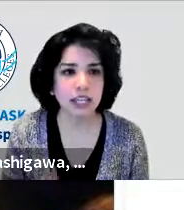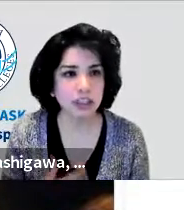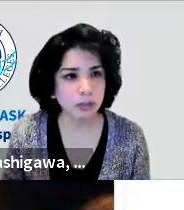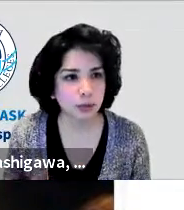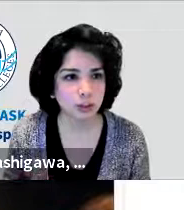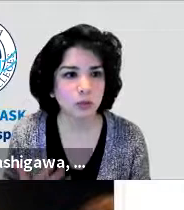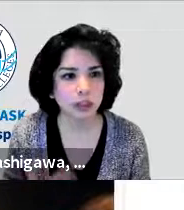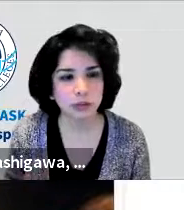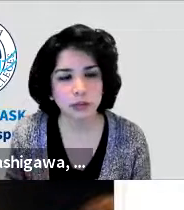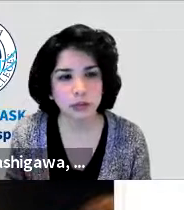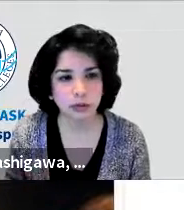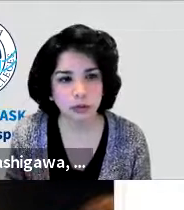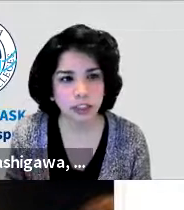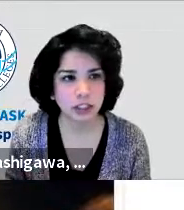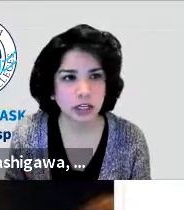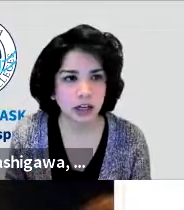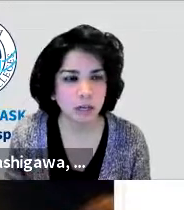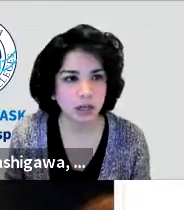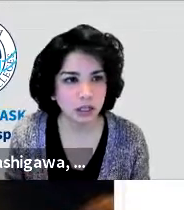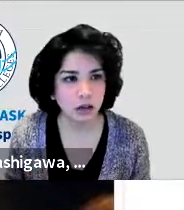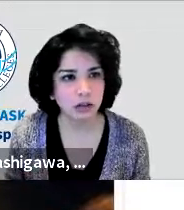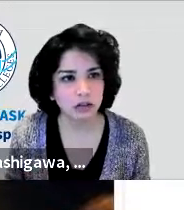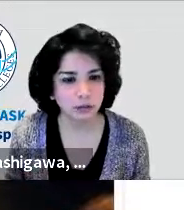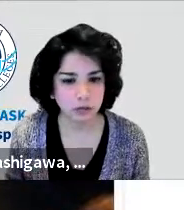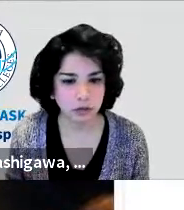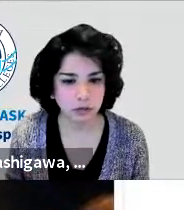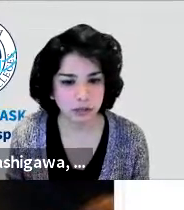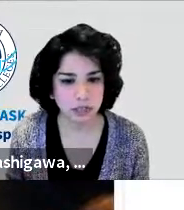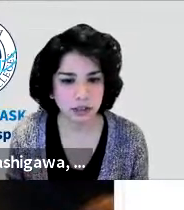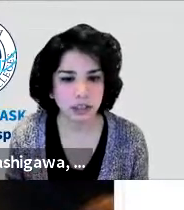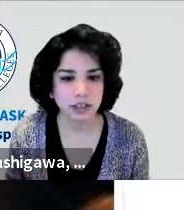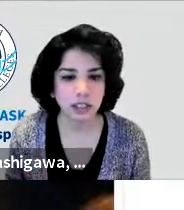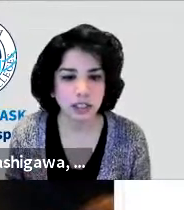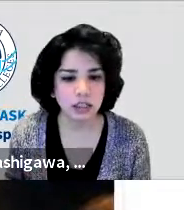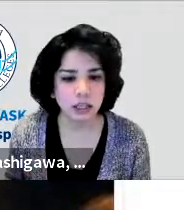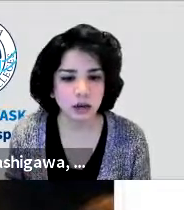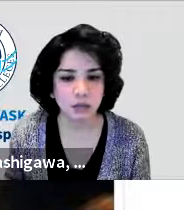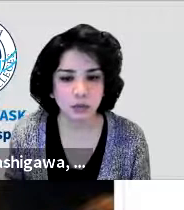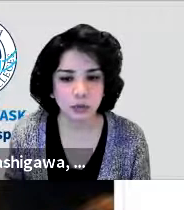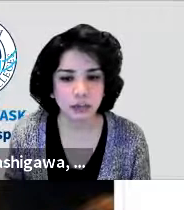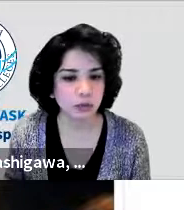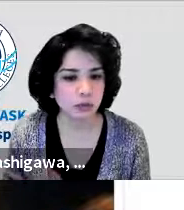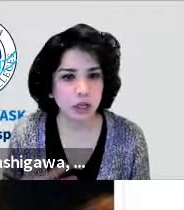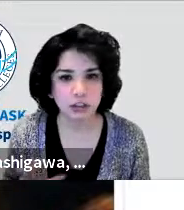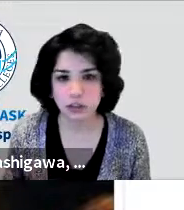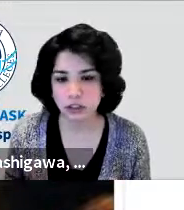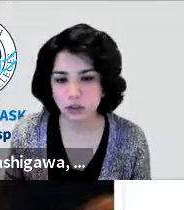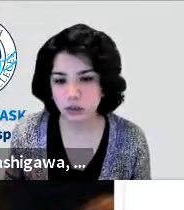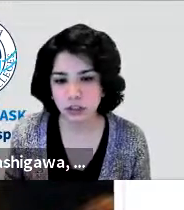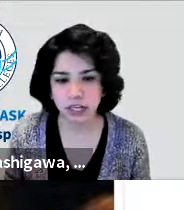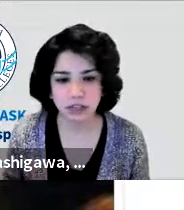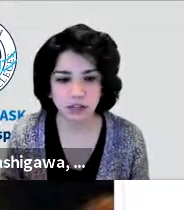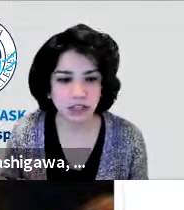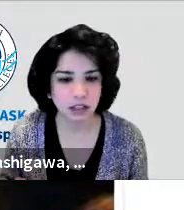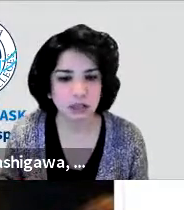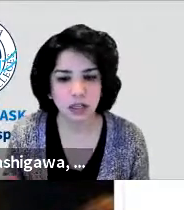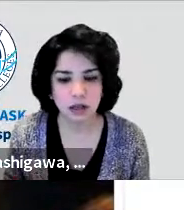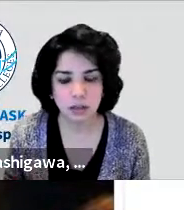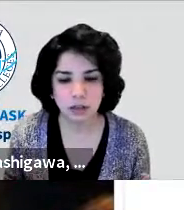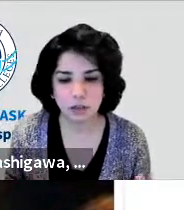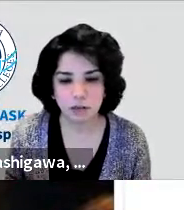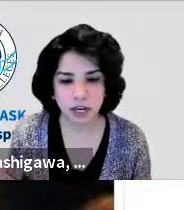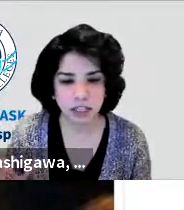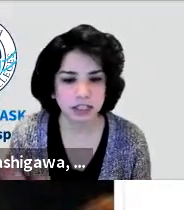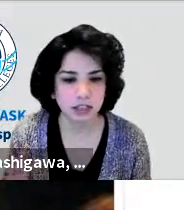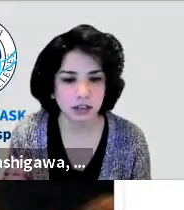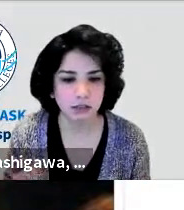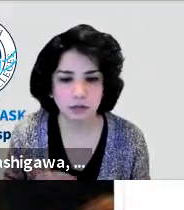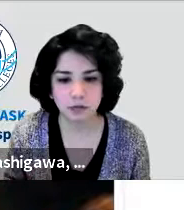next portion, once we've recruited all of from the all of those areas, is we just we want to explore and developed and find and